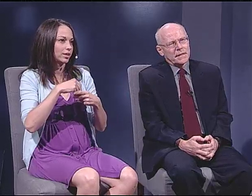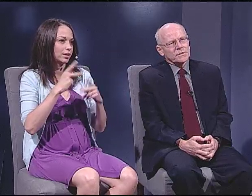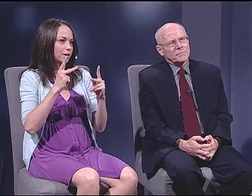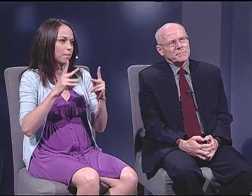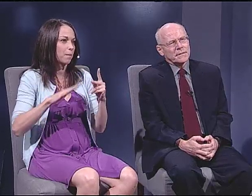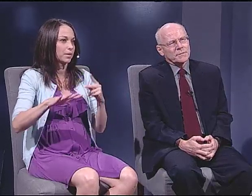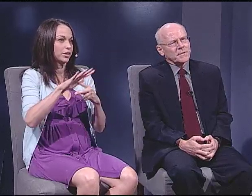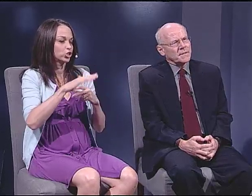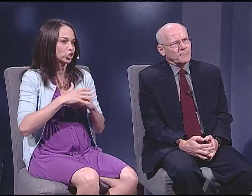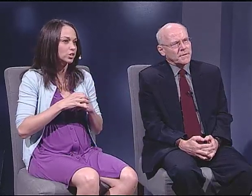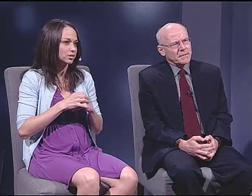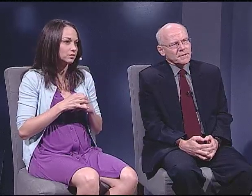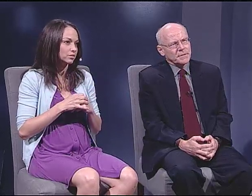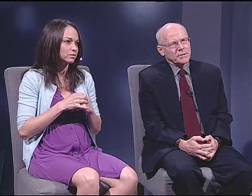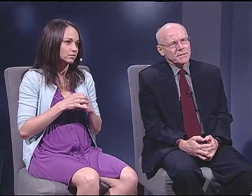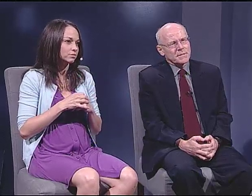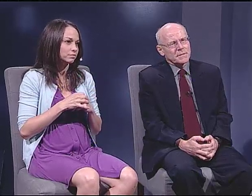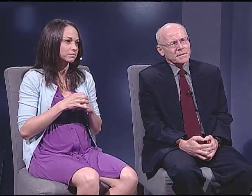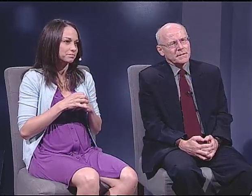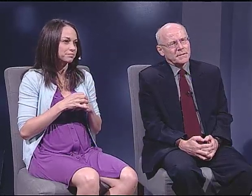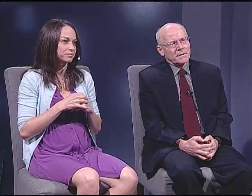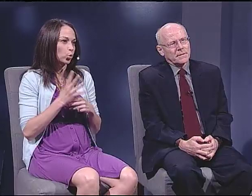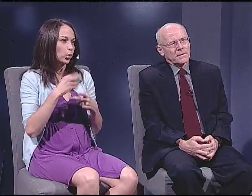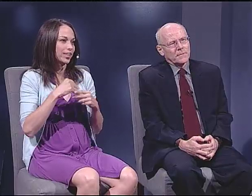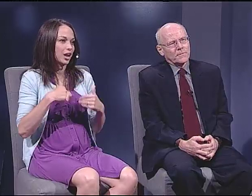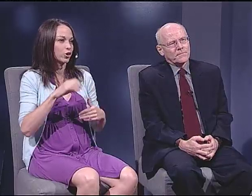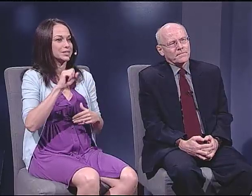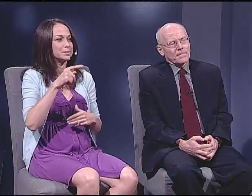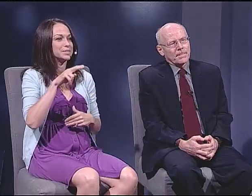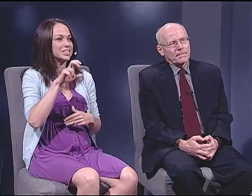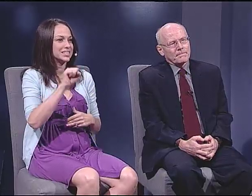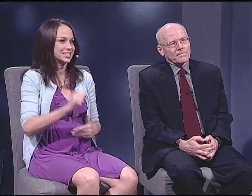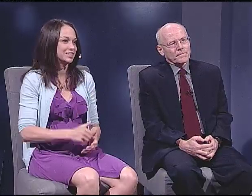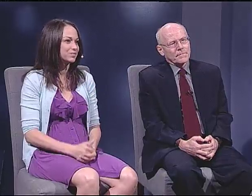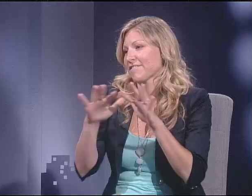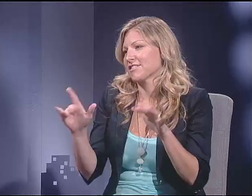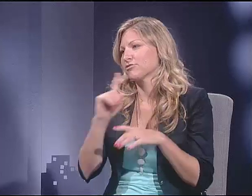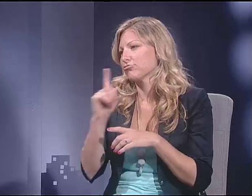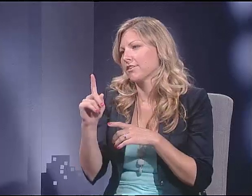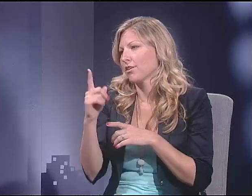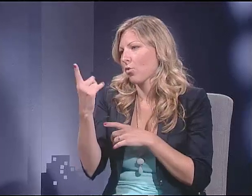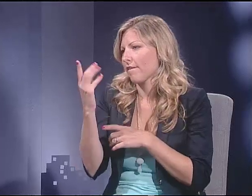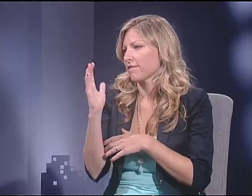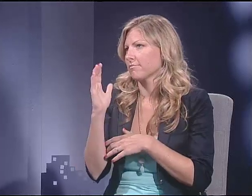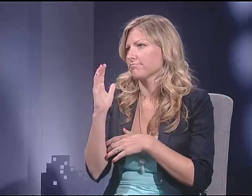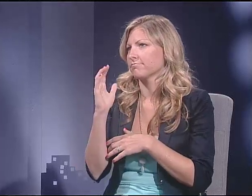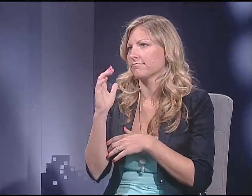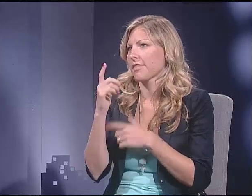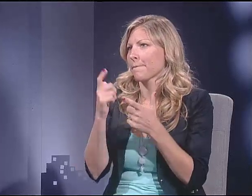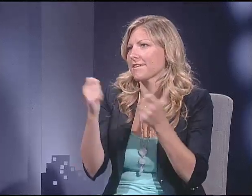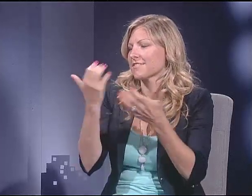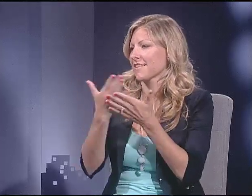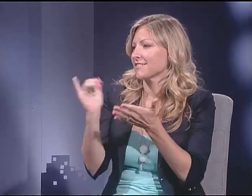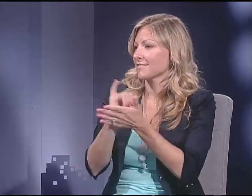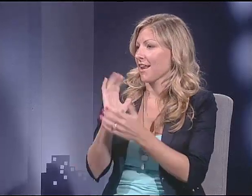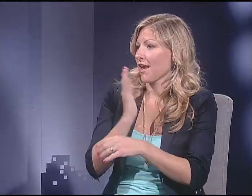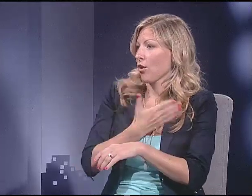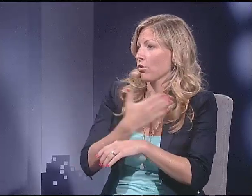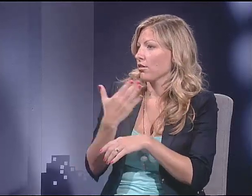as human beings; within our species. [ Pause ]